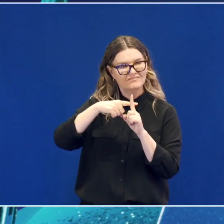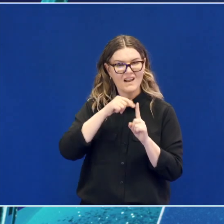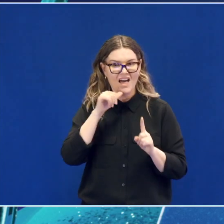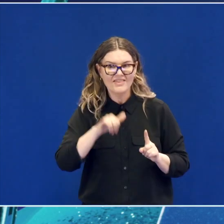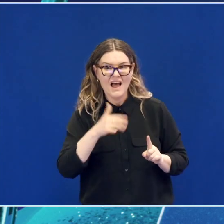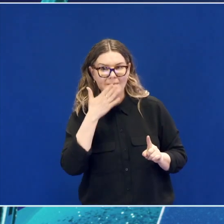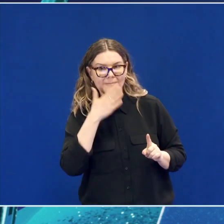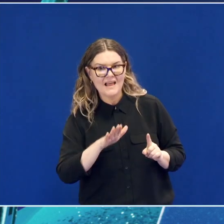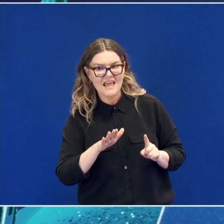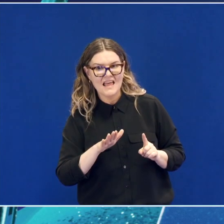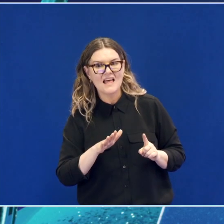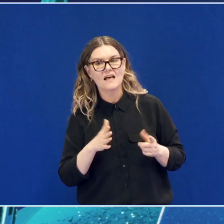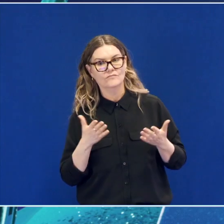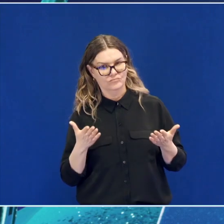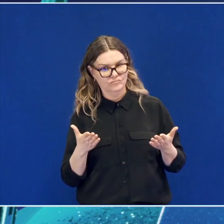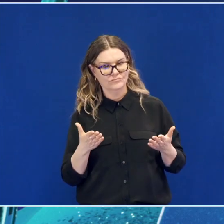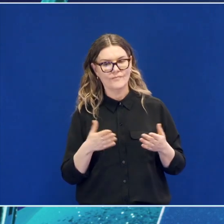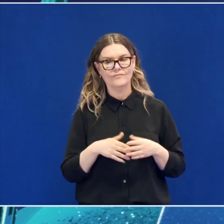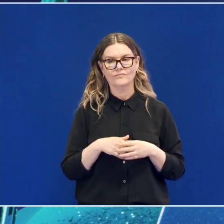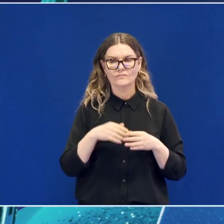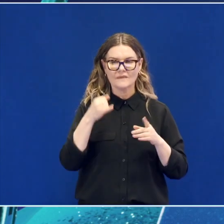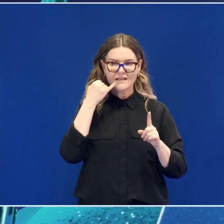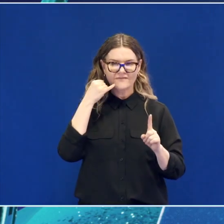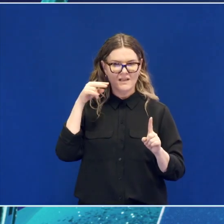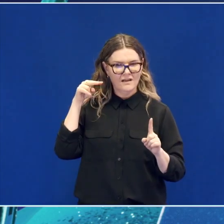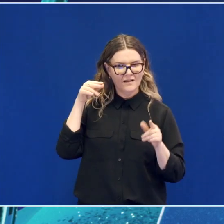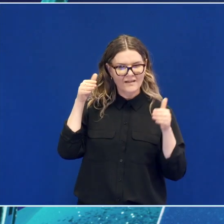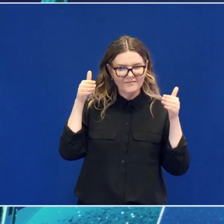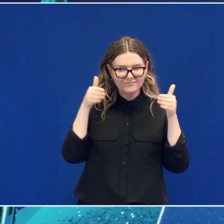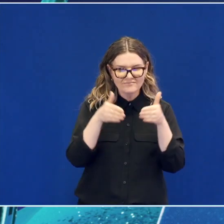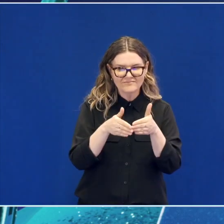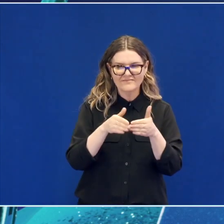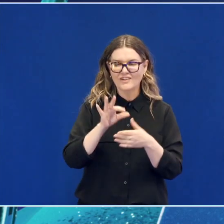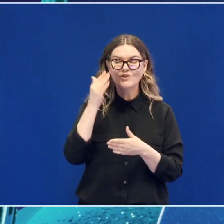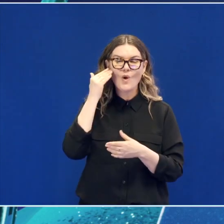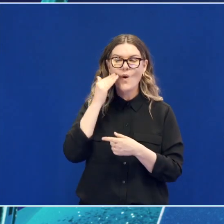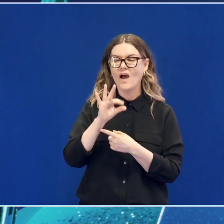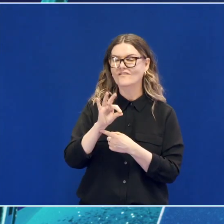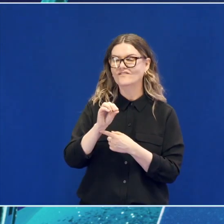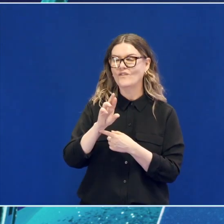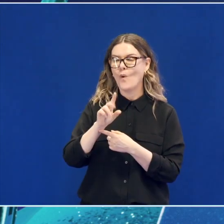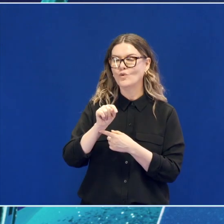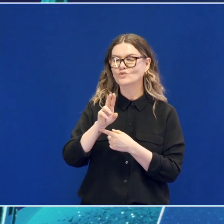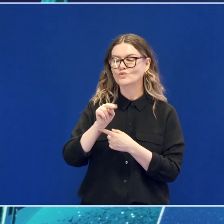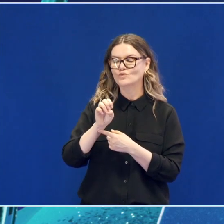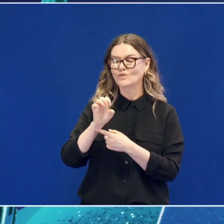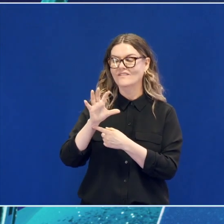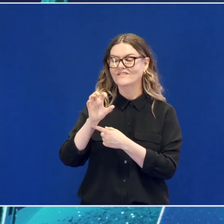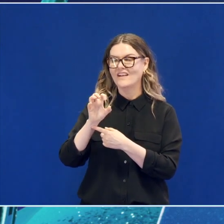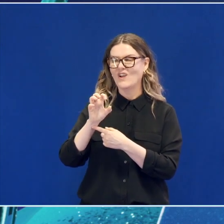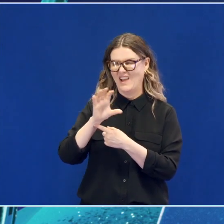as opposed to a small online retailer in Kuwait, which is part of the WebAIM study.